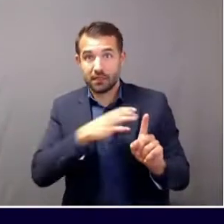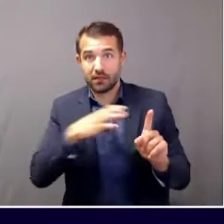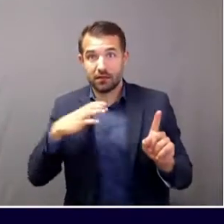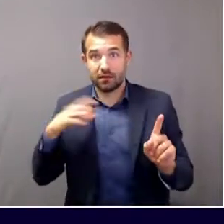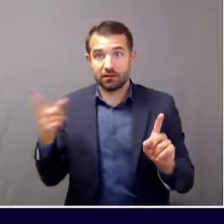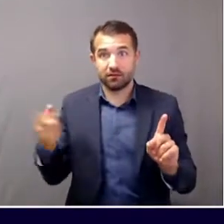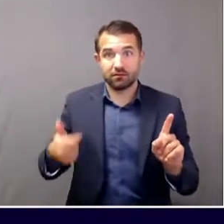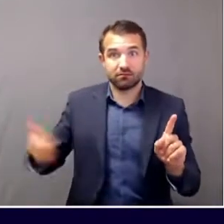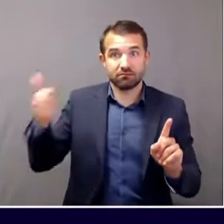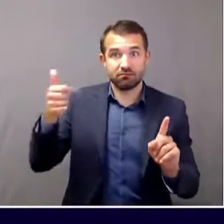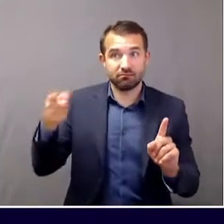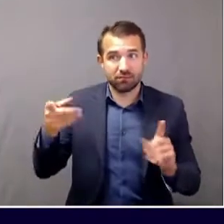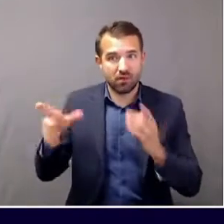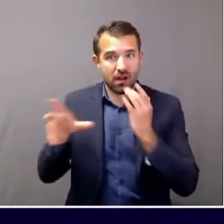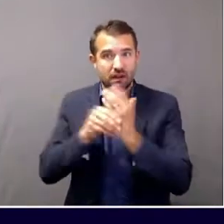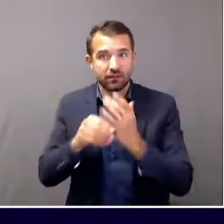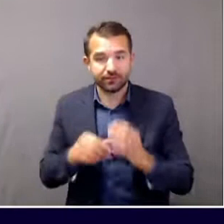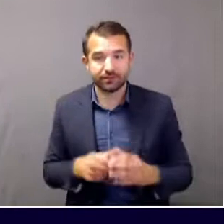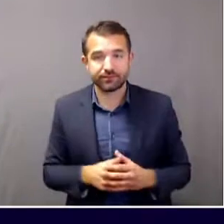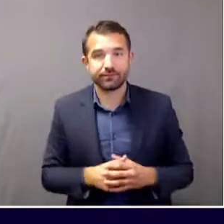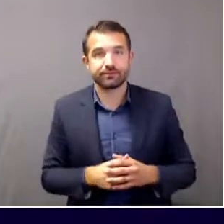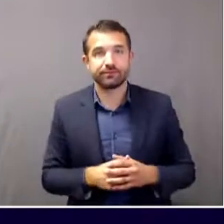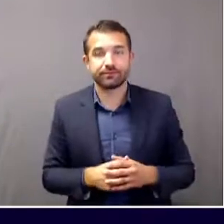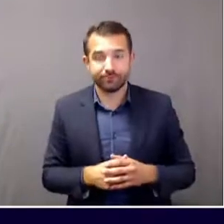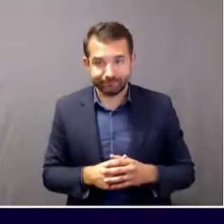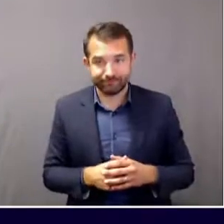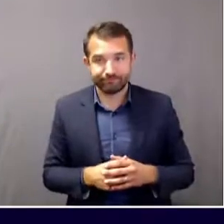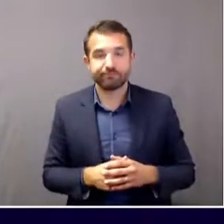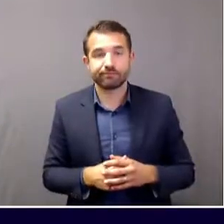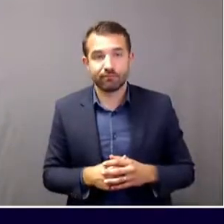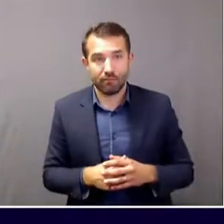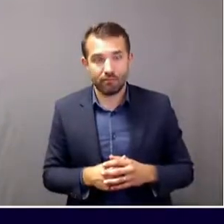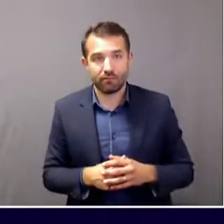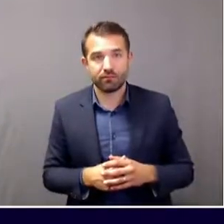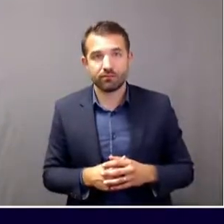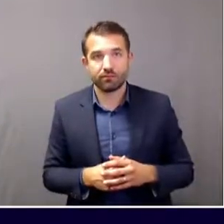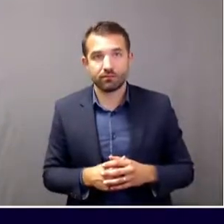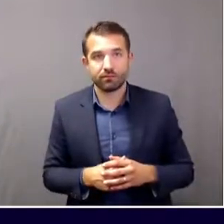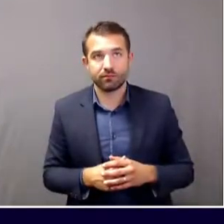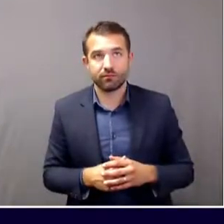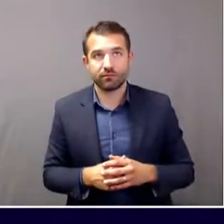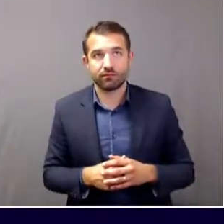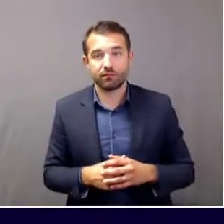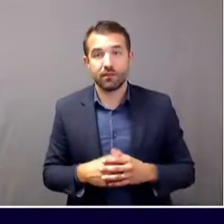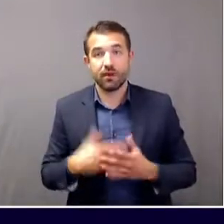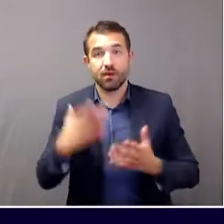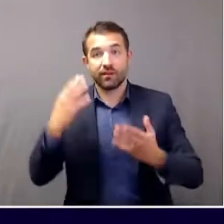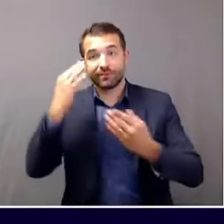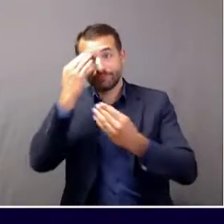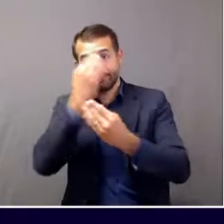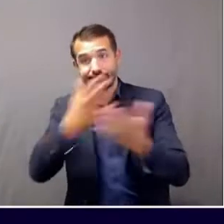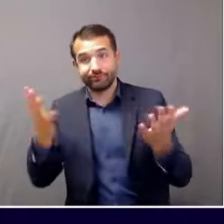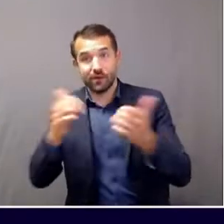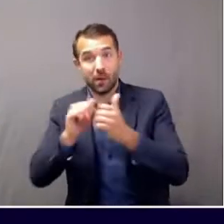sure one comment on the fact that